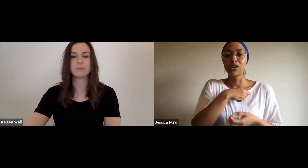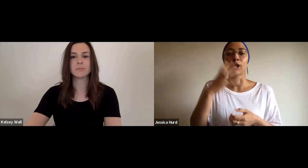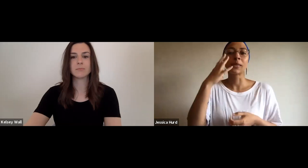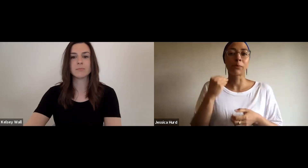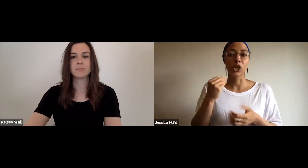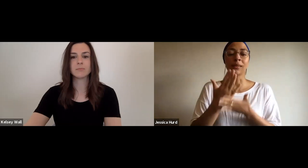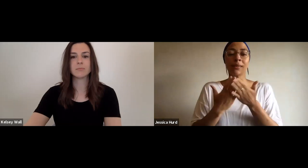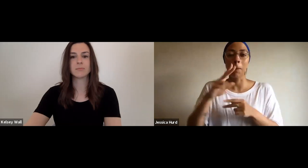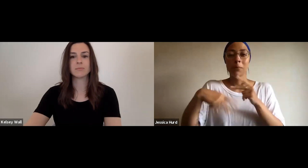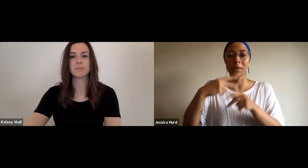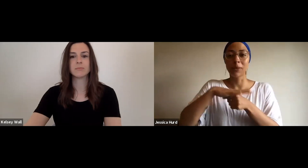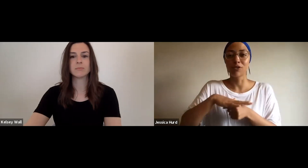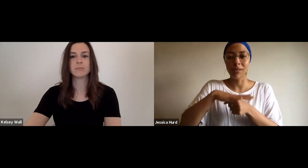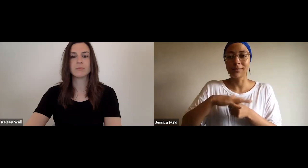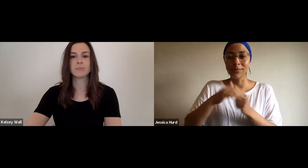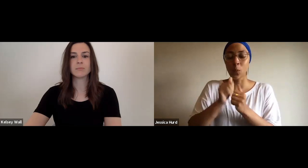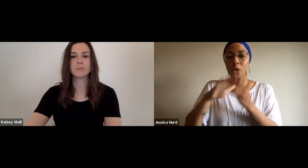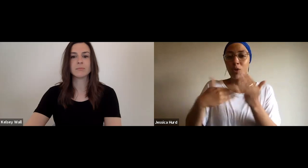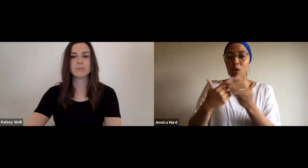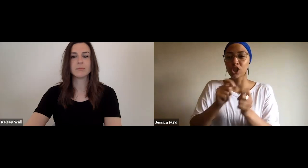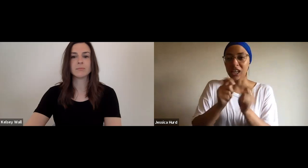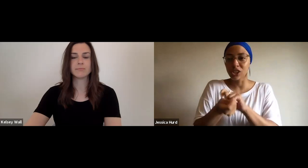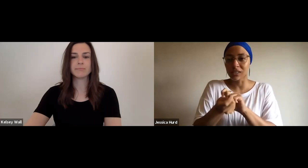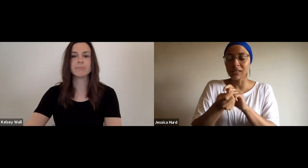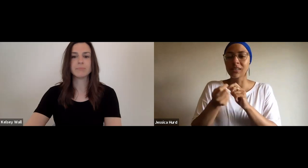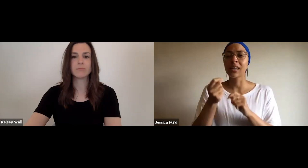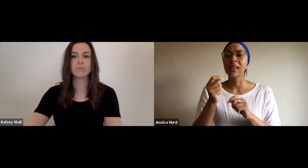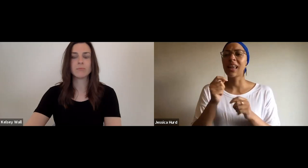During the pandemic, a lot of people are experiencing stress,